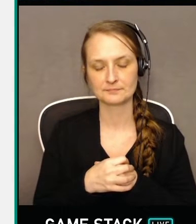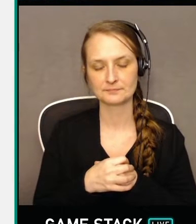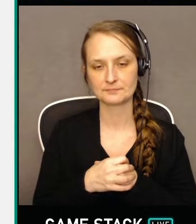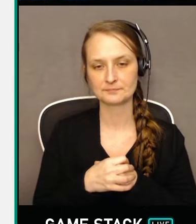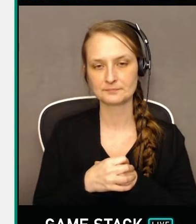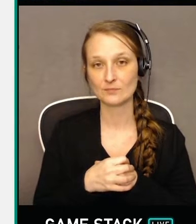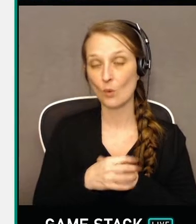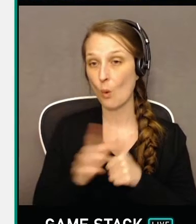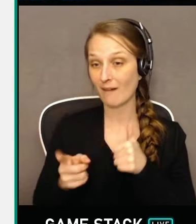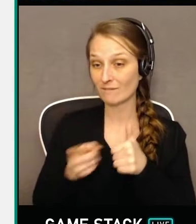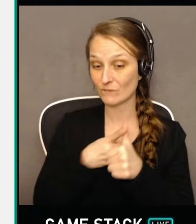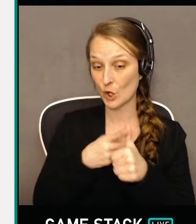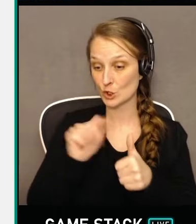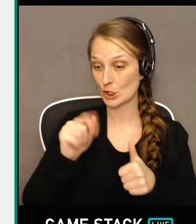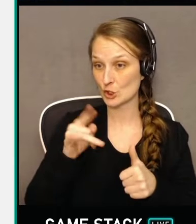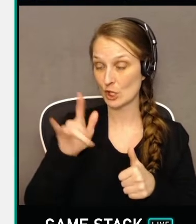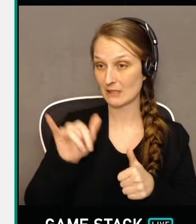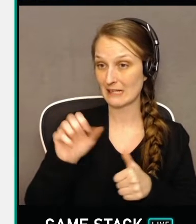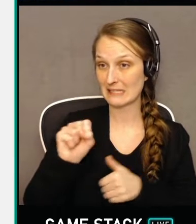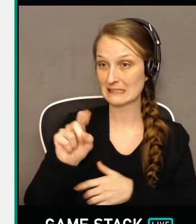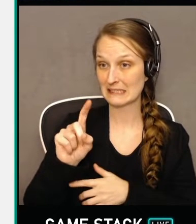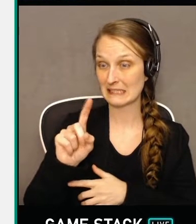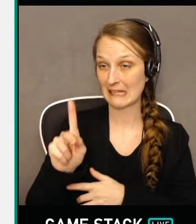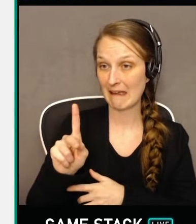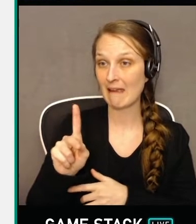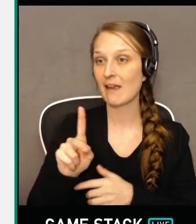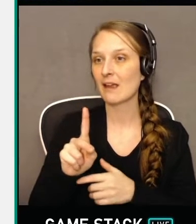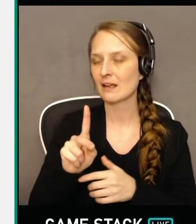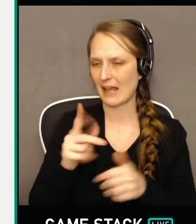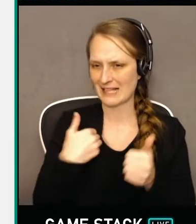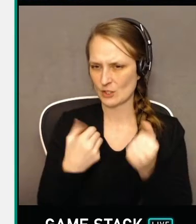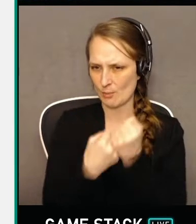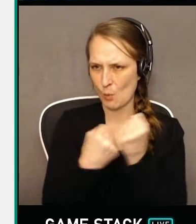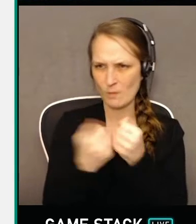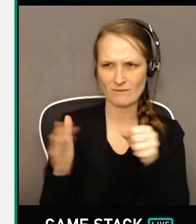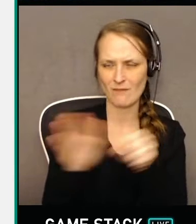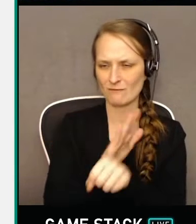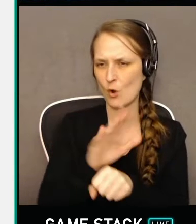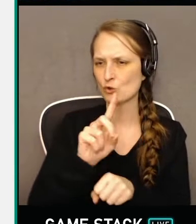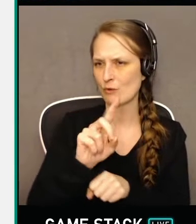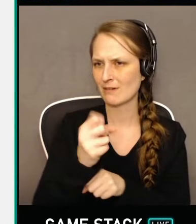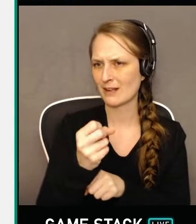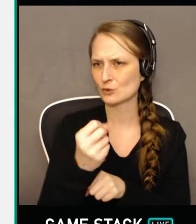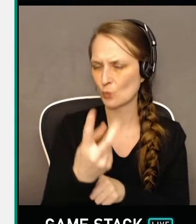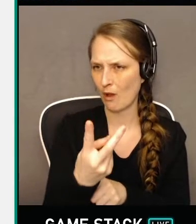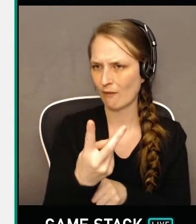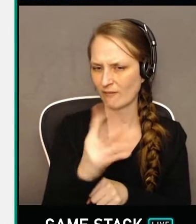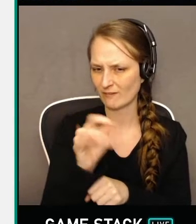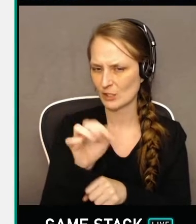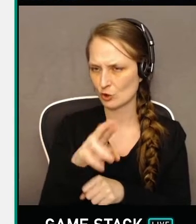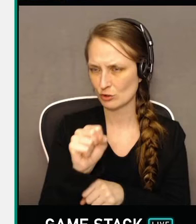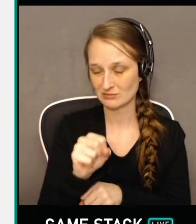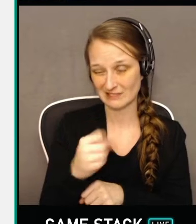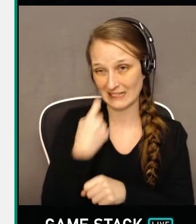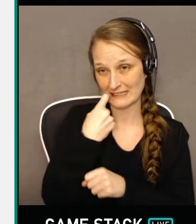Our first Agility SDK contains support for the full DirectX 12 Ultimate feature set and like I mentioned earlier,